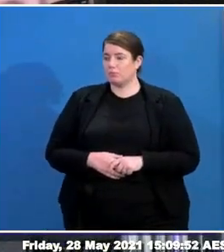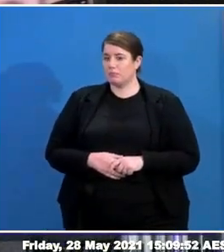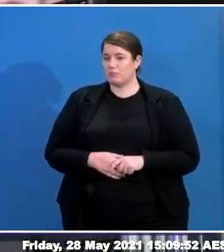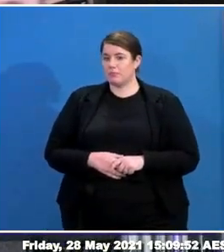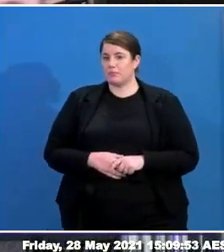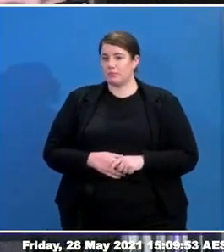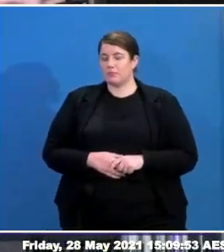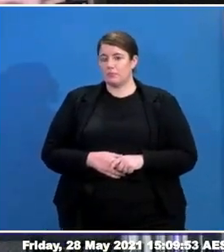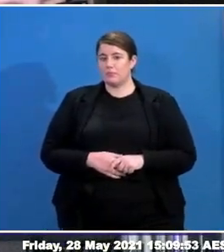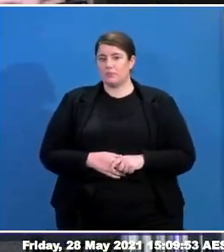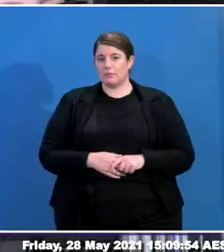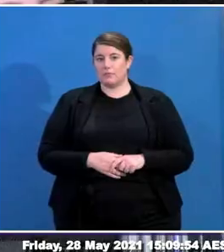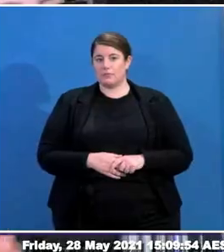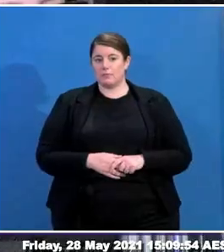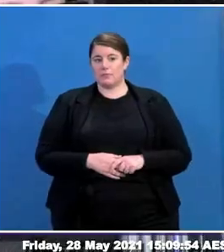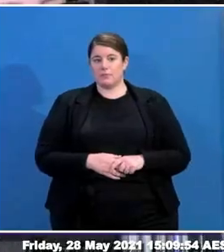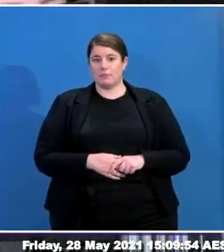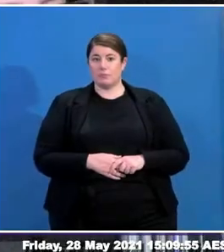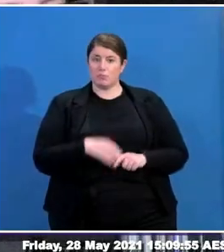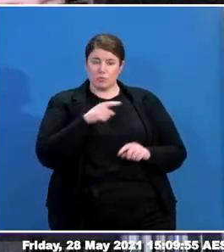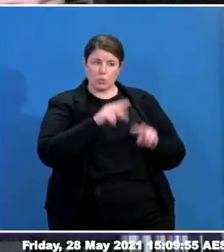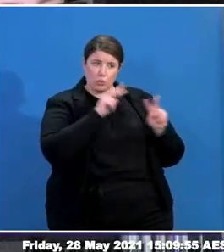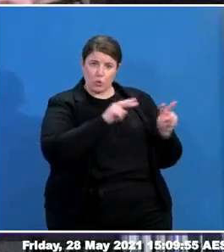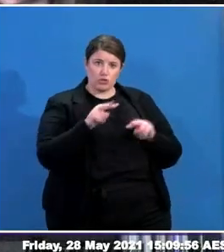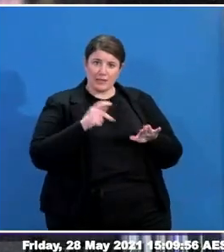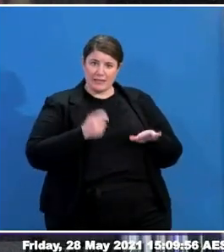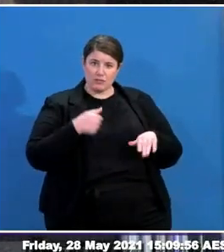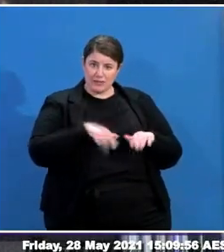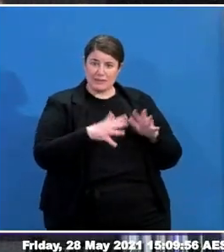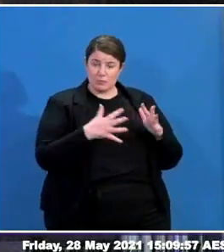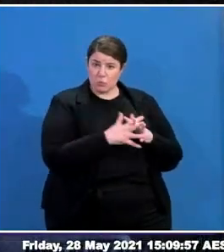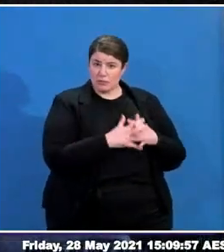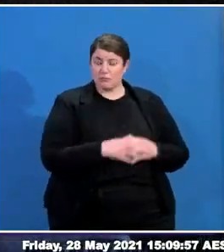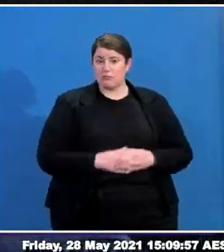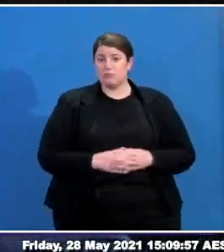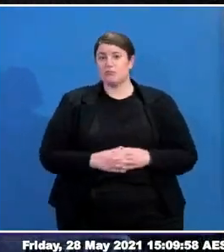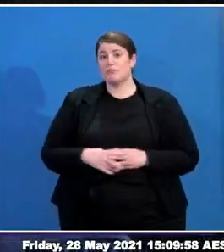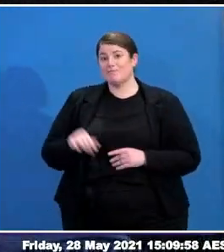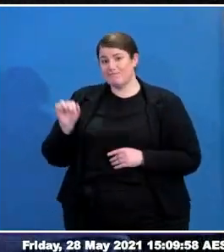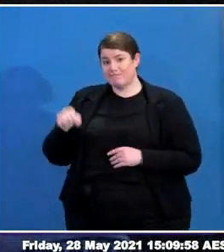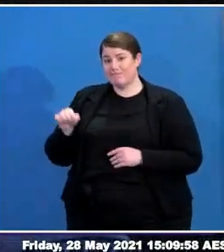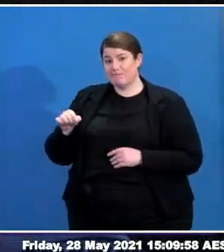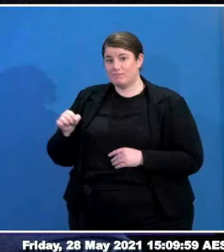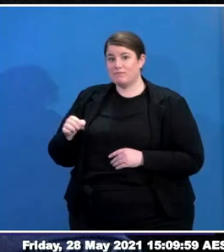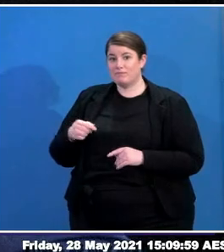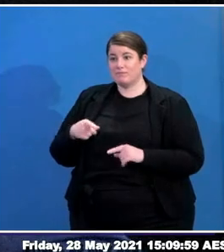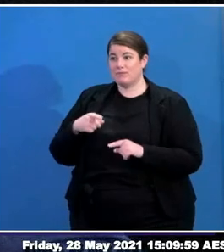Have you monitored the evidence that this Commission has heard this week at all? Mostly, except when I've been in lifts or attending